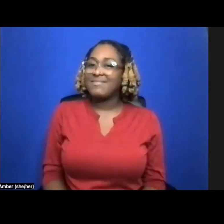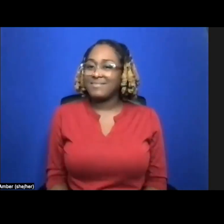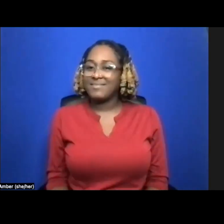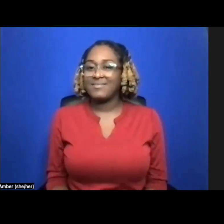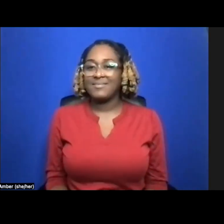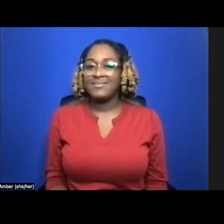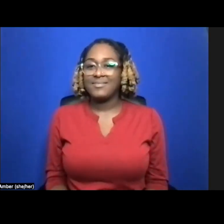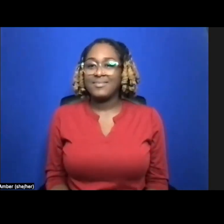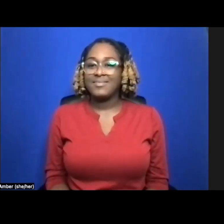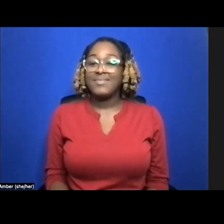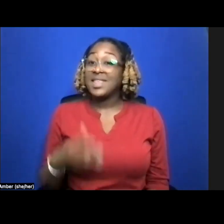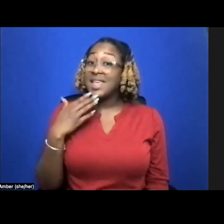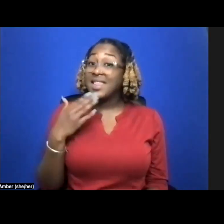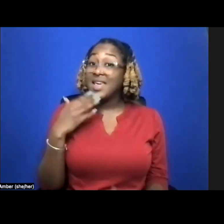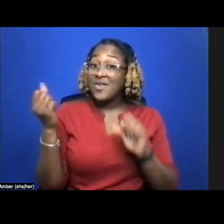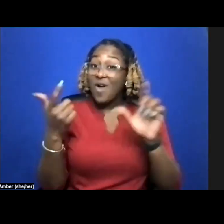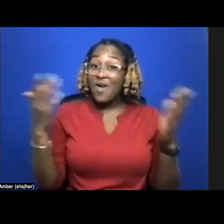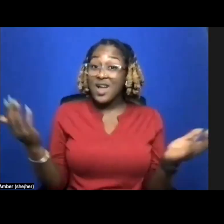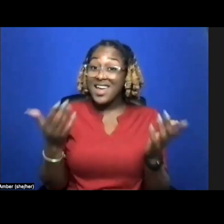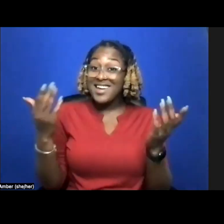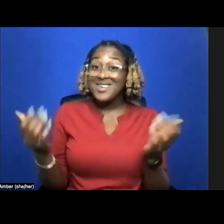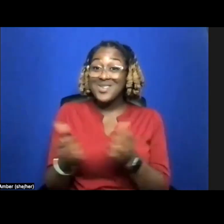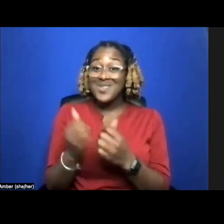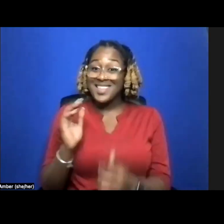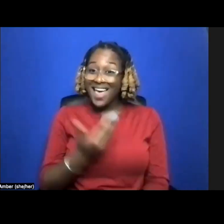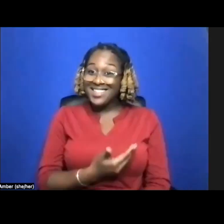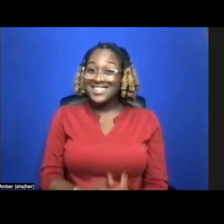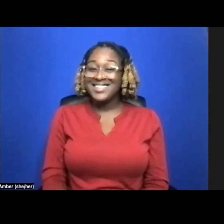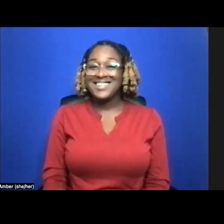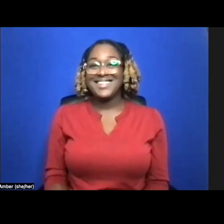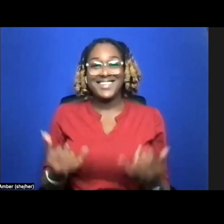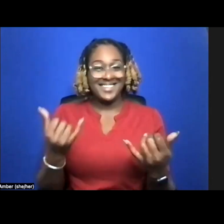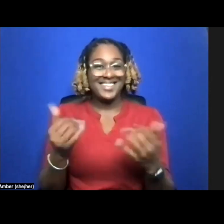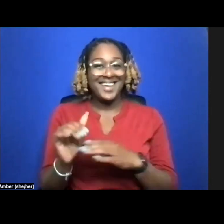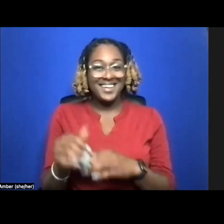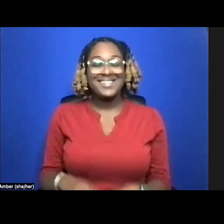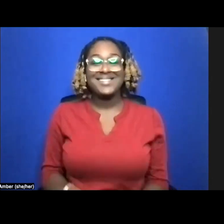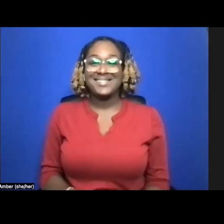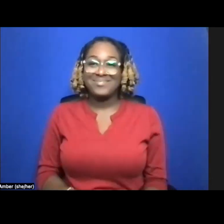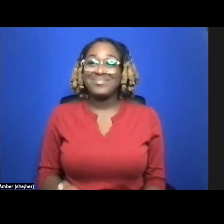thank you all for being here with us tonight. And special shout out to joy